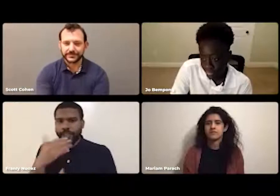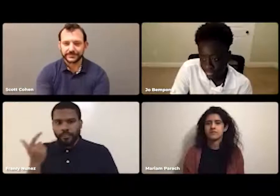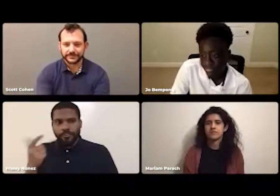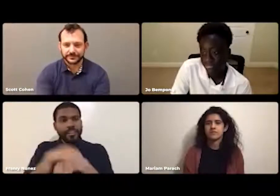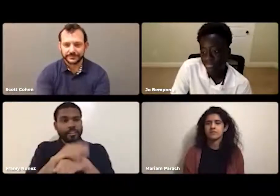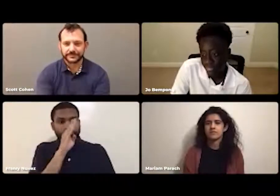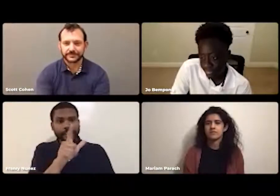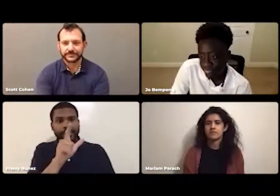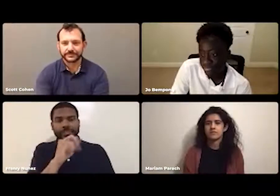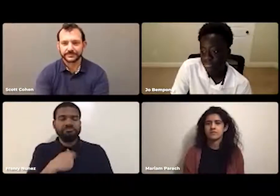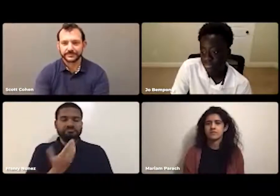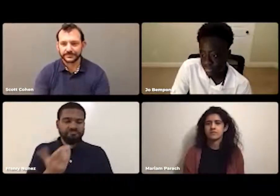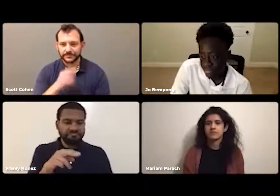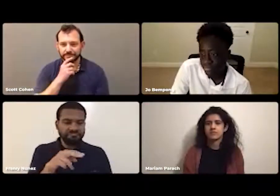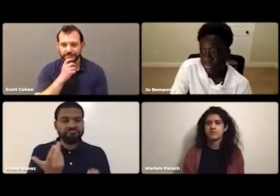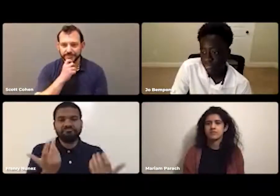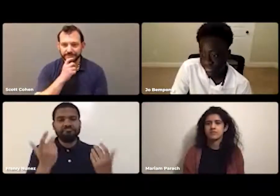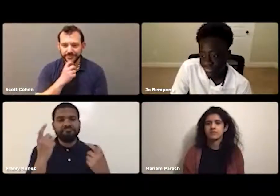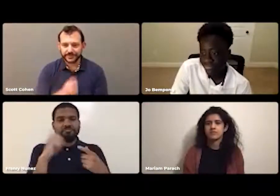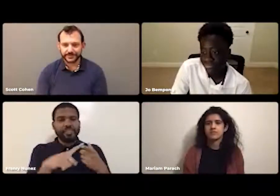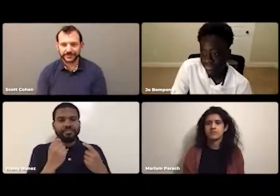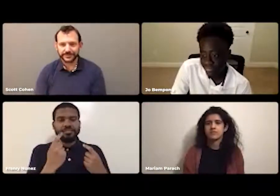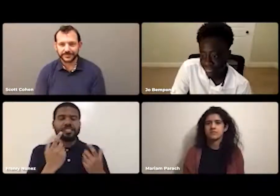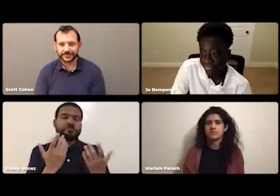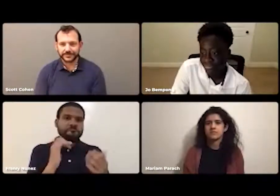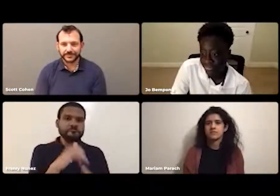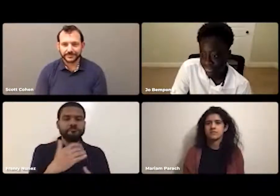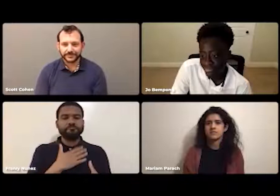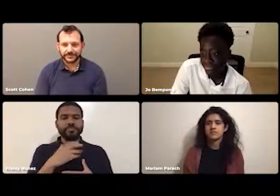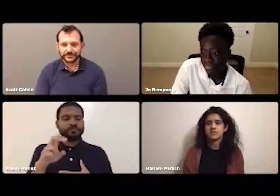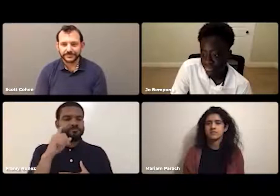I didn't realize that those books enhanced my vocabulary.